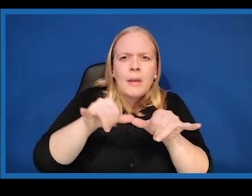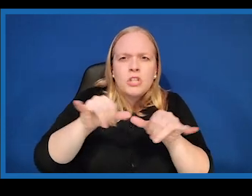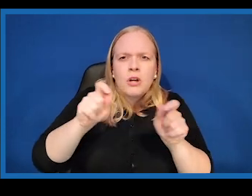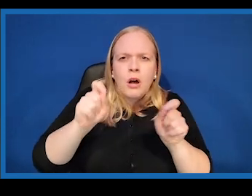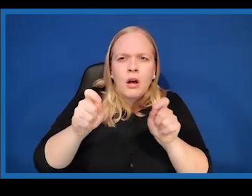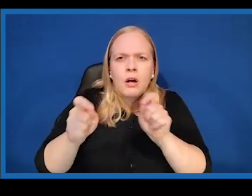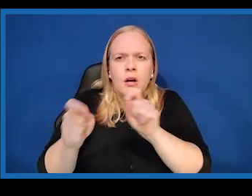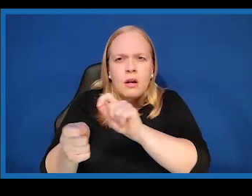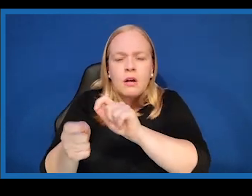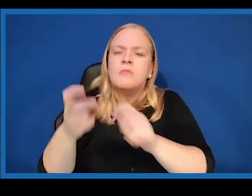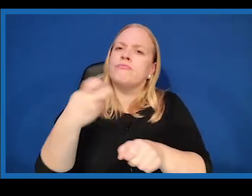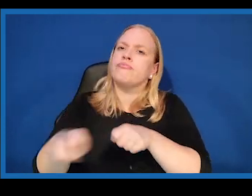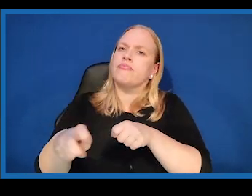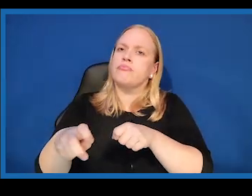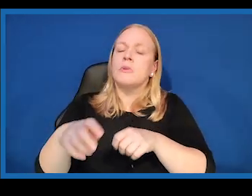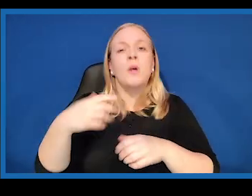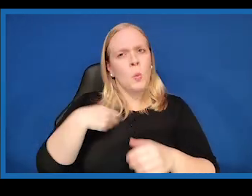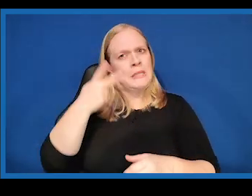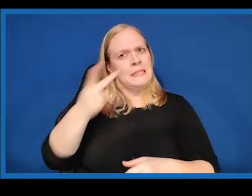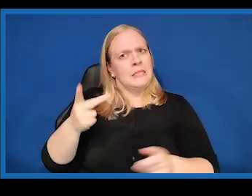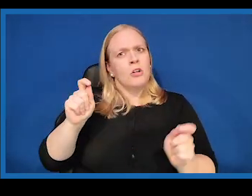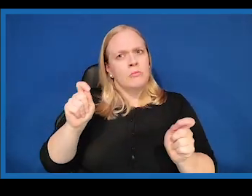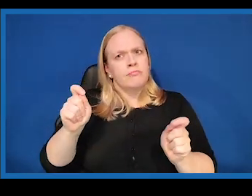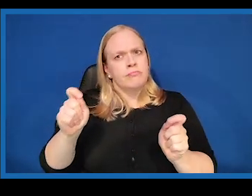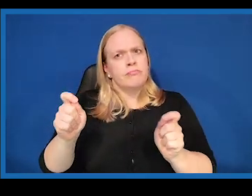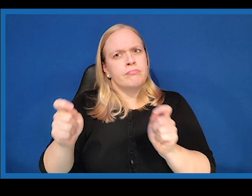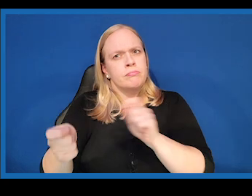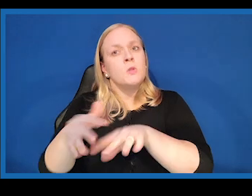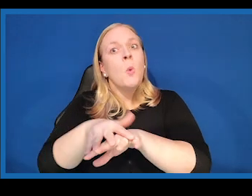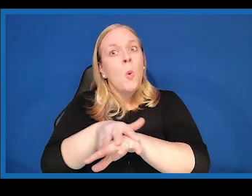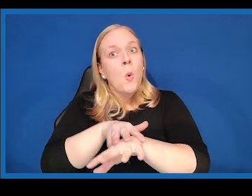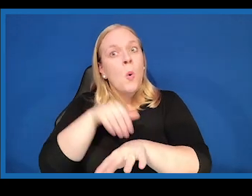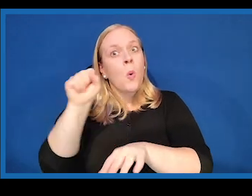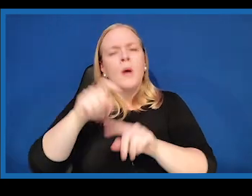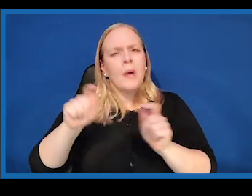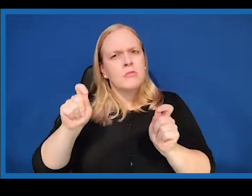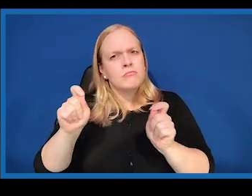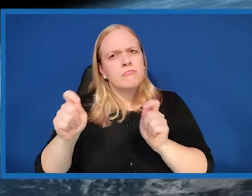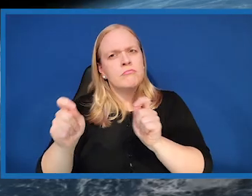BUT IT IS CHANGING. UH, AND UNDERSTANDING HOW, UH-UH, QUICKLY